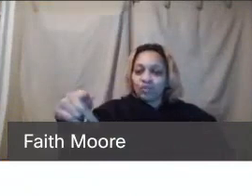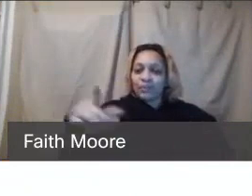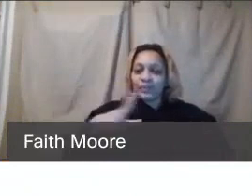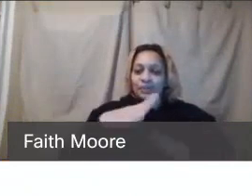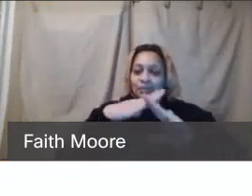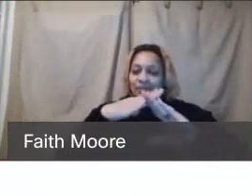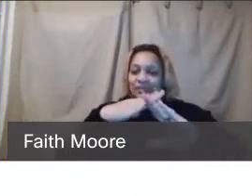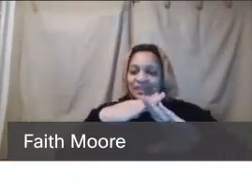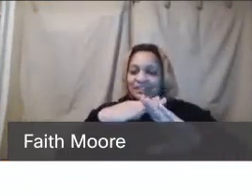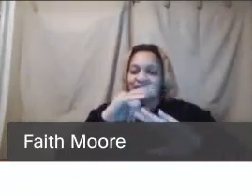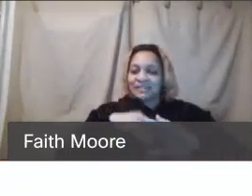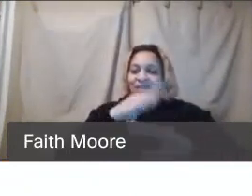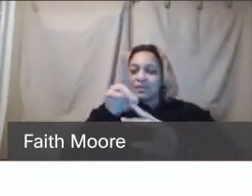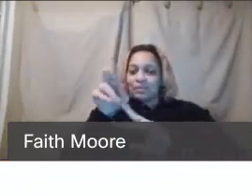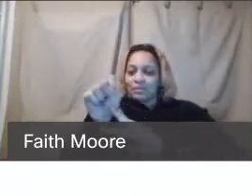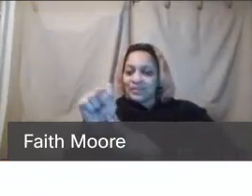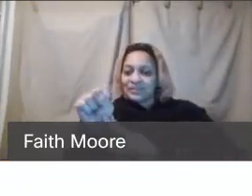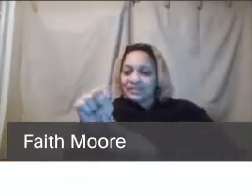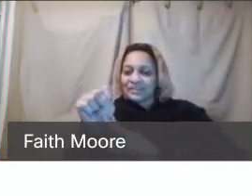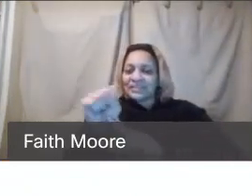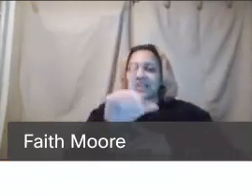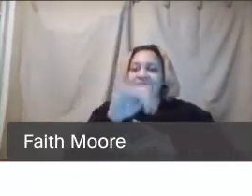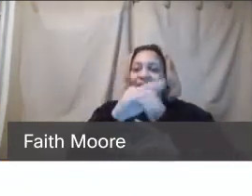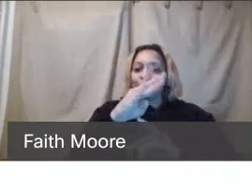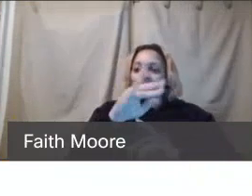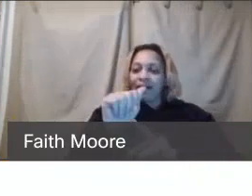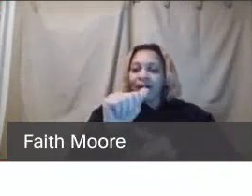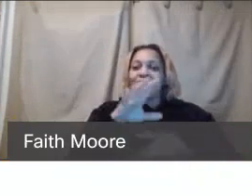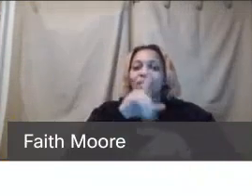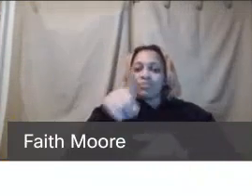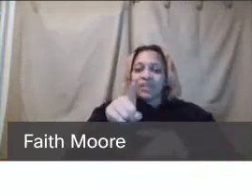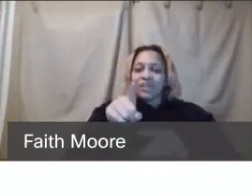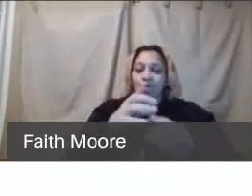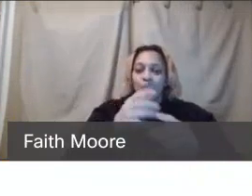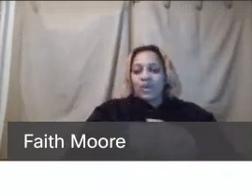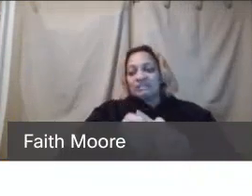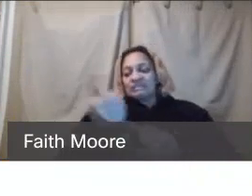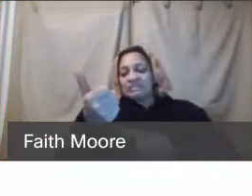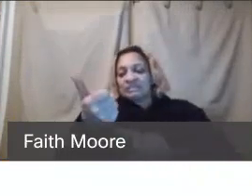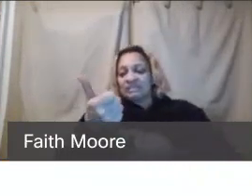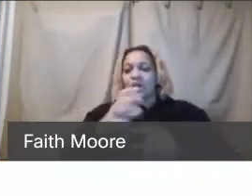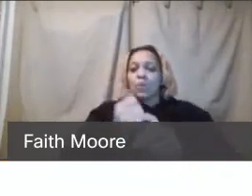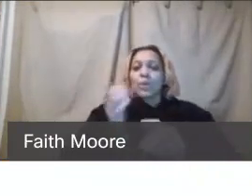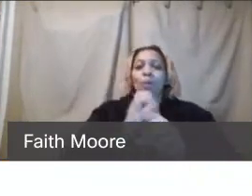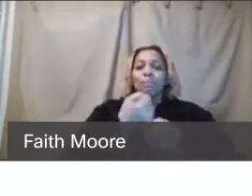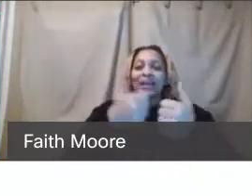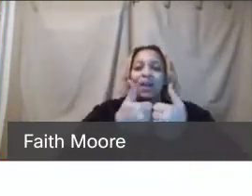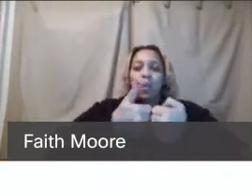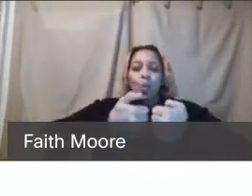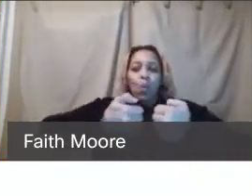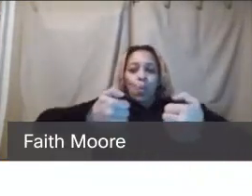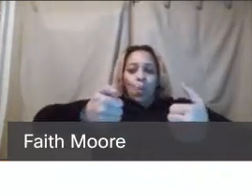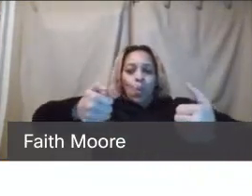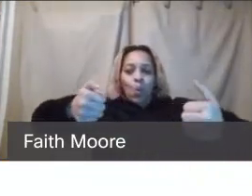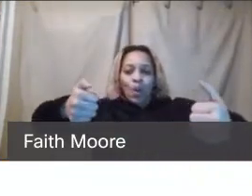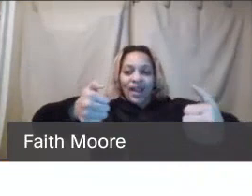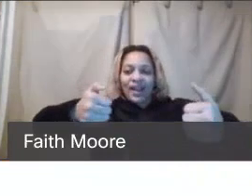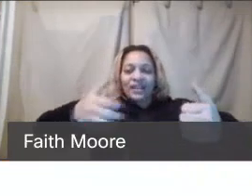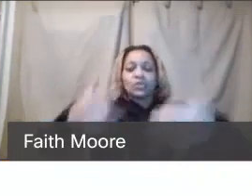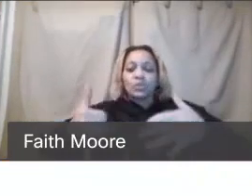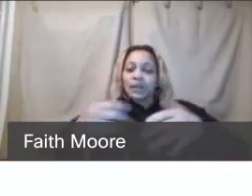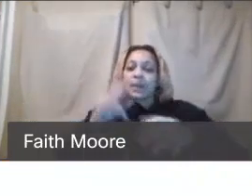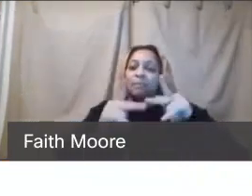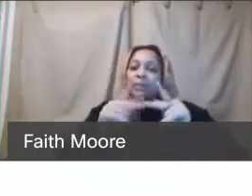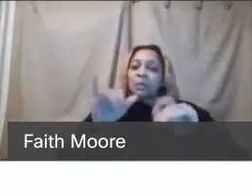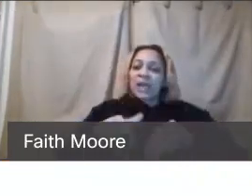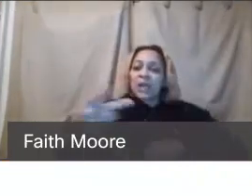And the buses and lay by from traffic so we're taking that and we're essentially making it a little bit wider. So now we have an island for people to stand on when they get off of their bus.